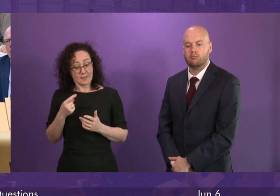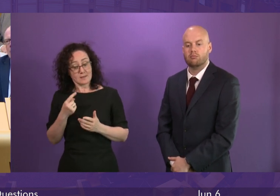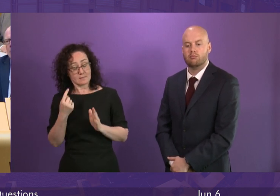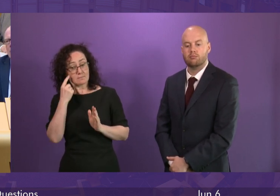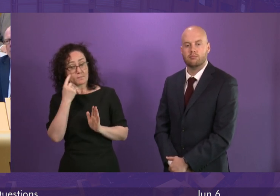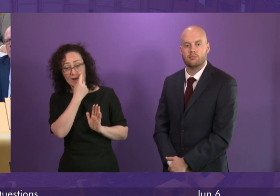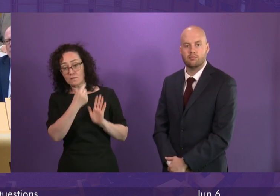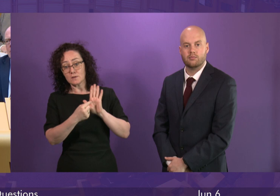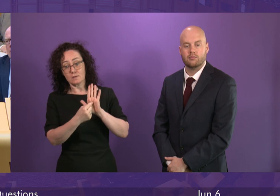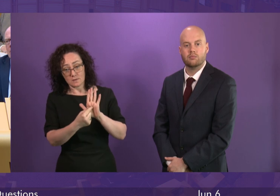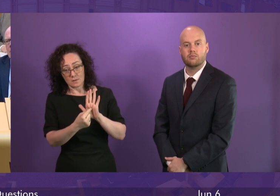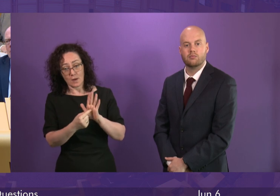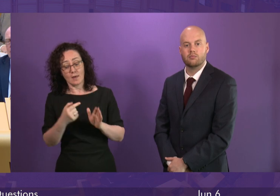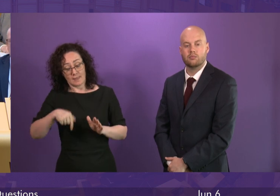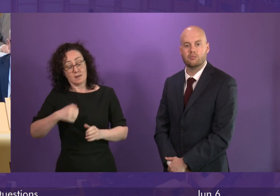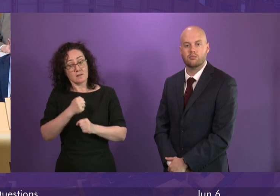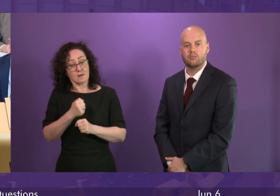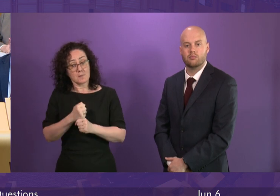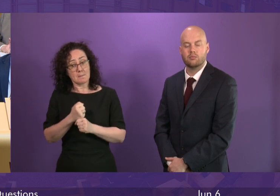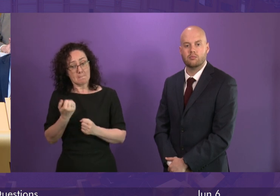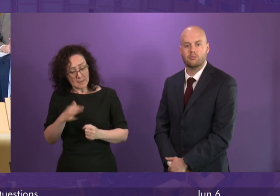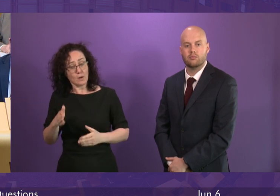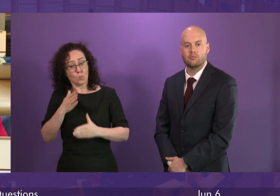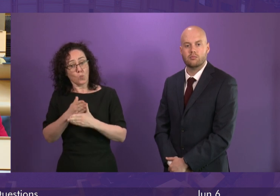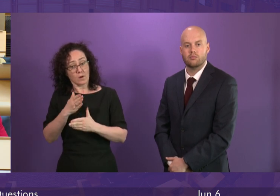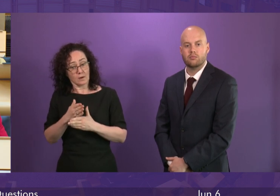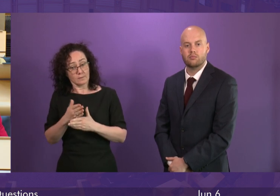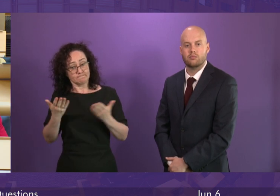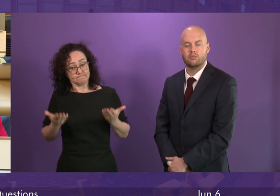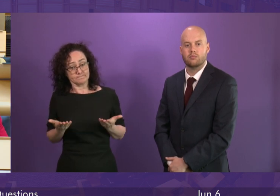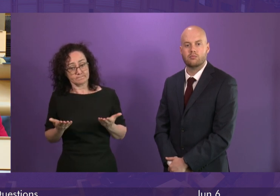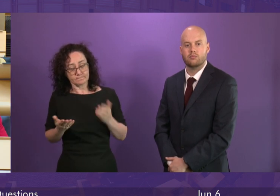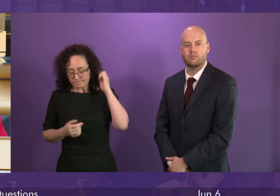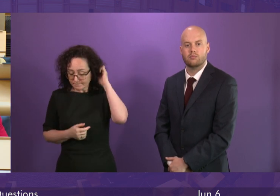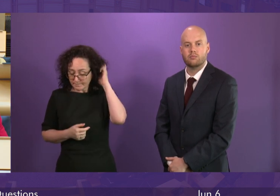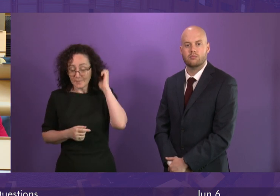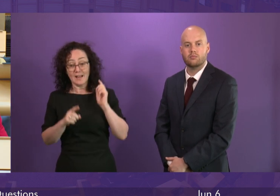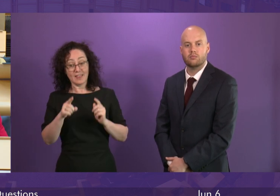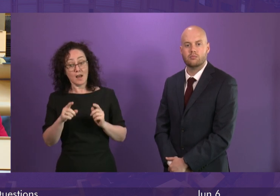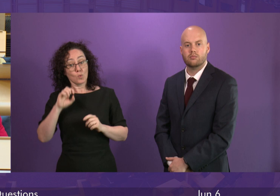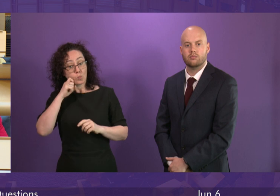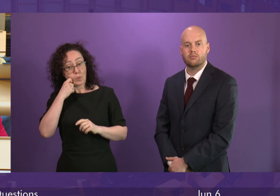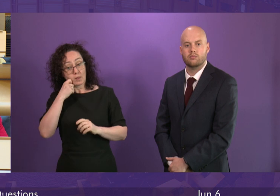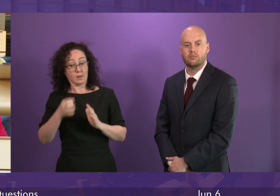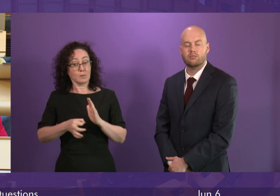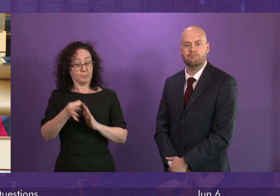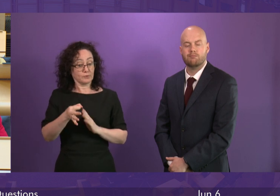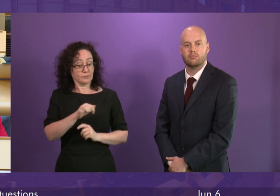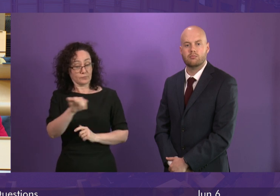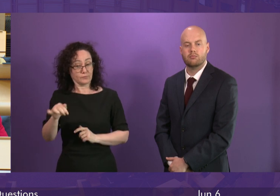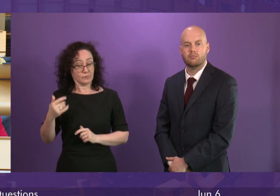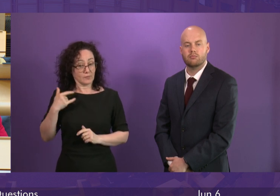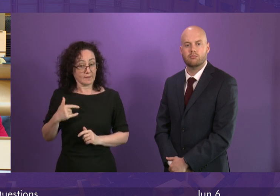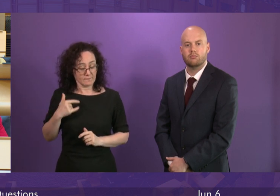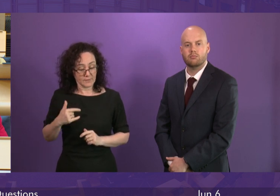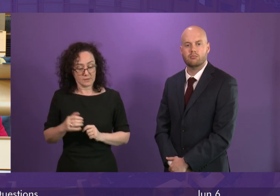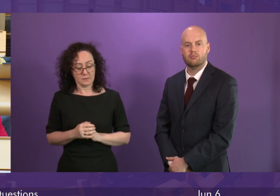policy initiatives that are making an impact, and which led to the very positive endorsement